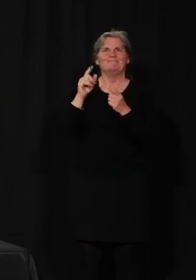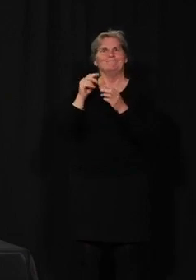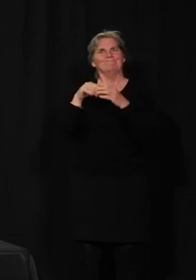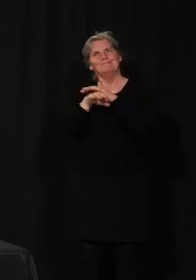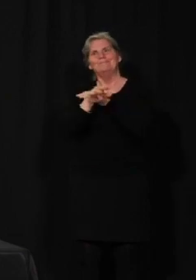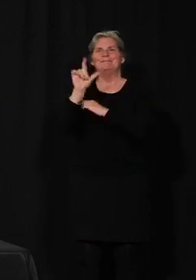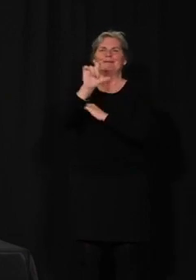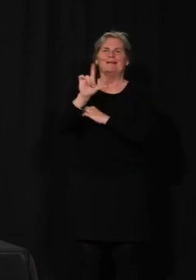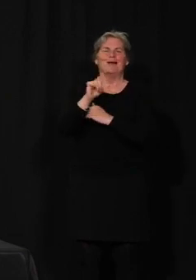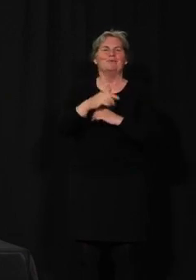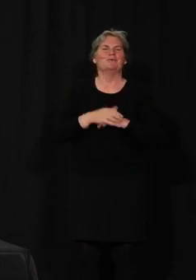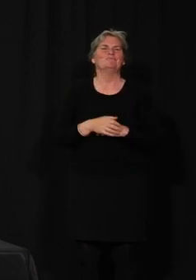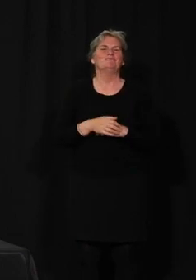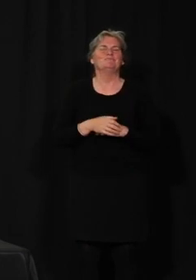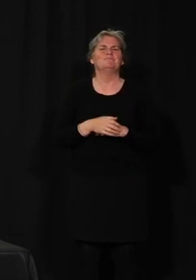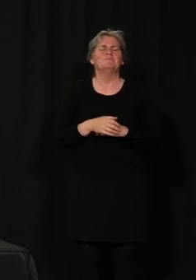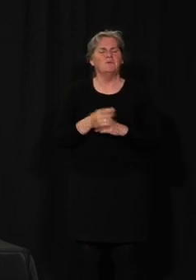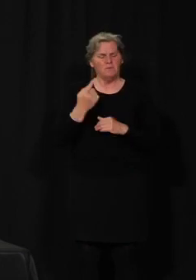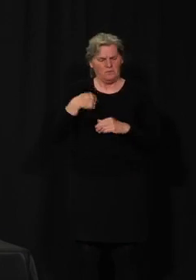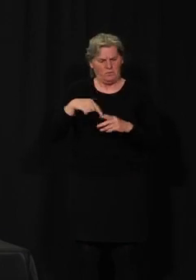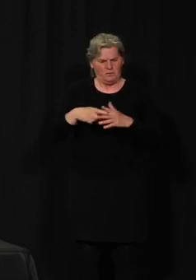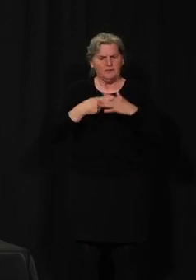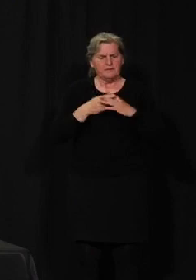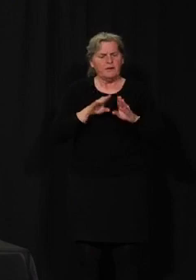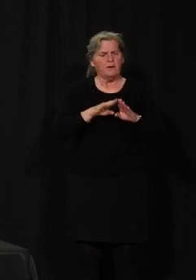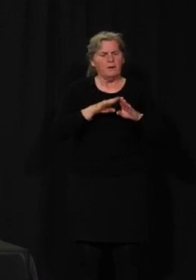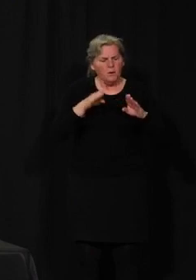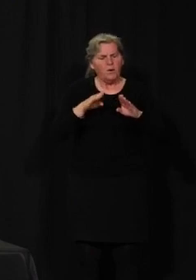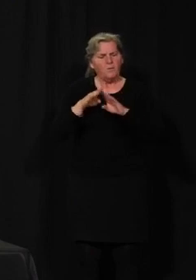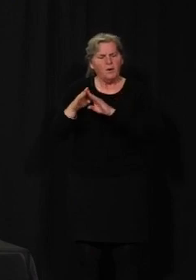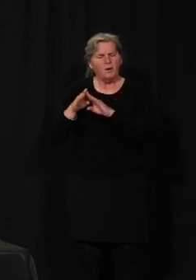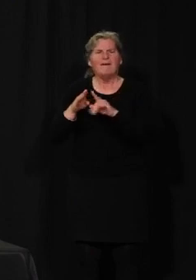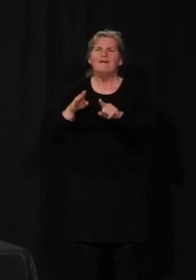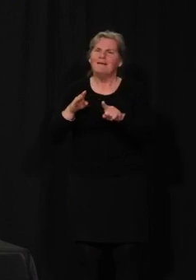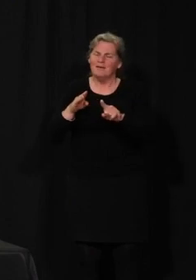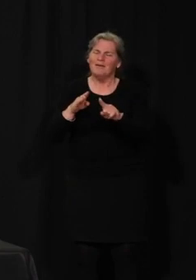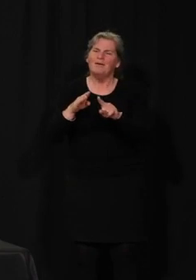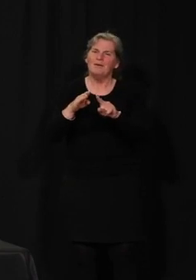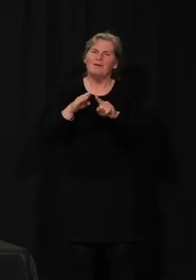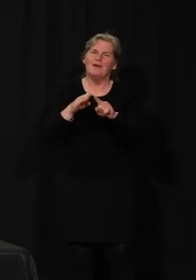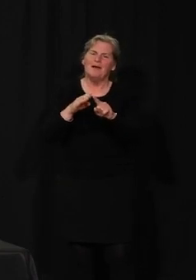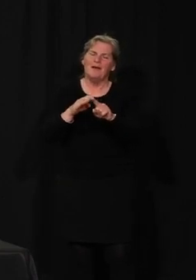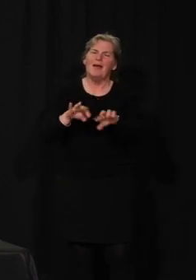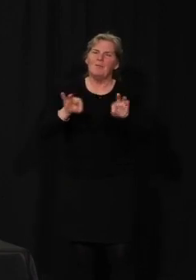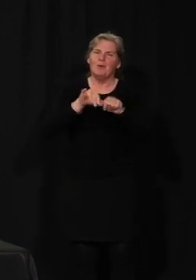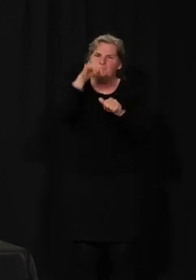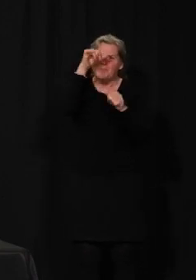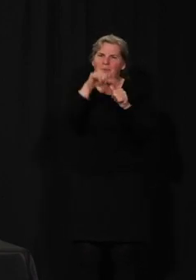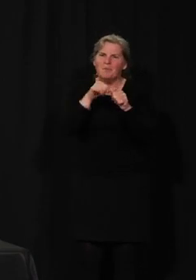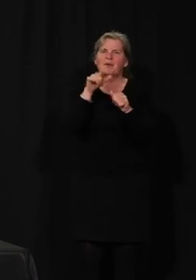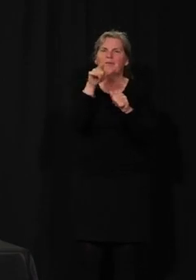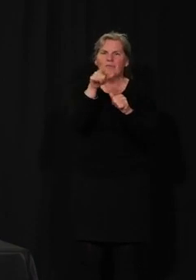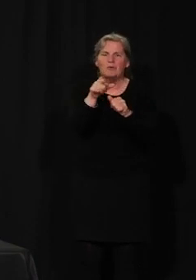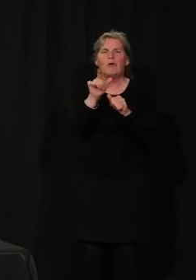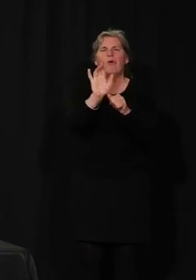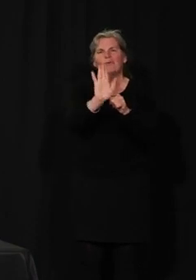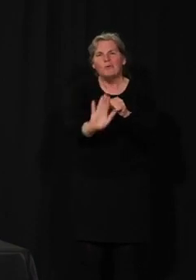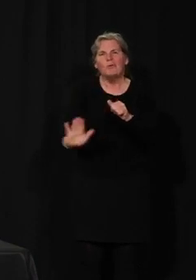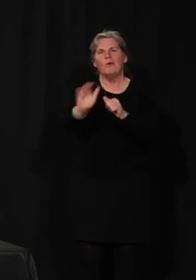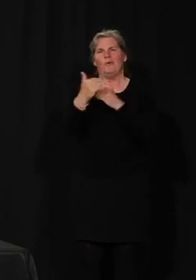restrictions, I must once again remind Yukoners of the responsibility that they have fr staying safe.